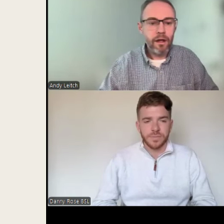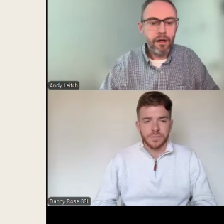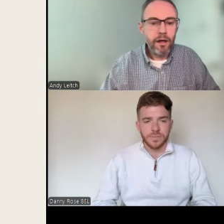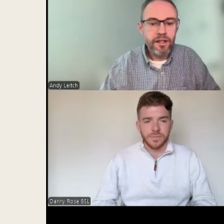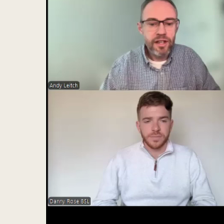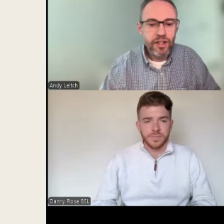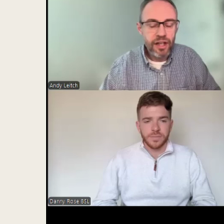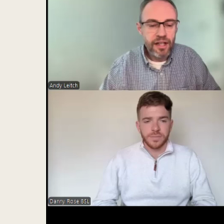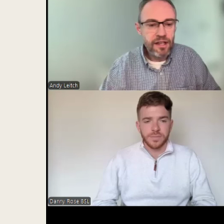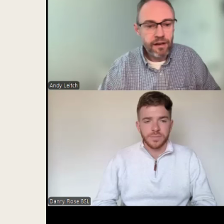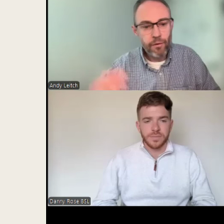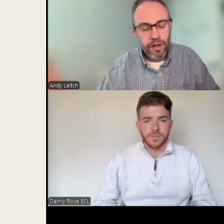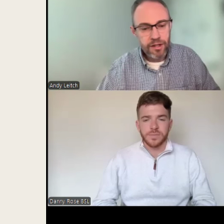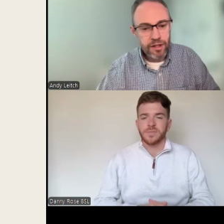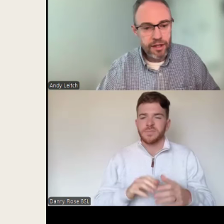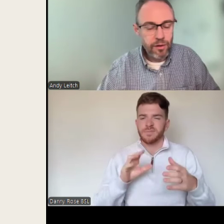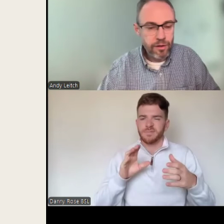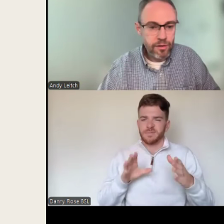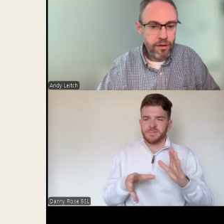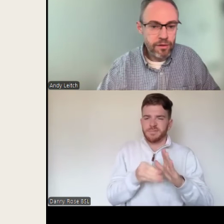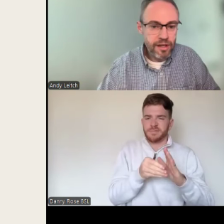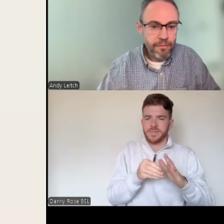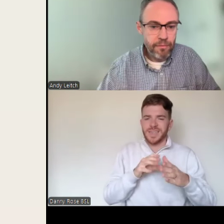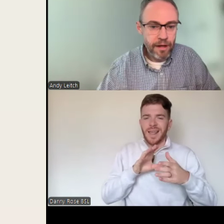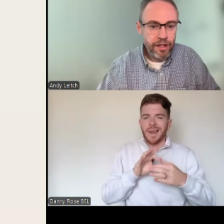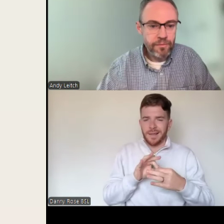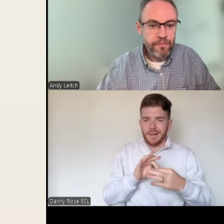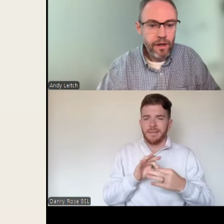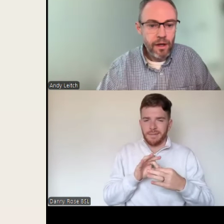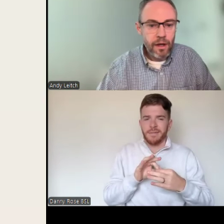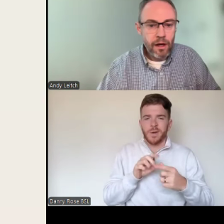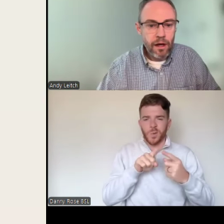Okay, I can attach a link to that if I want that to link to a separate page.